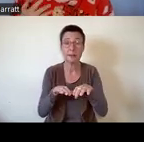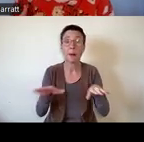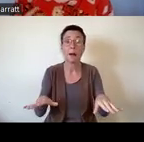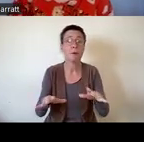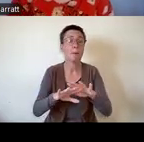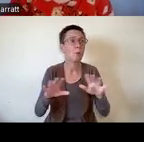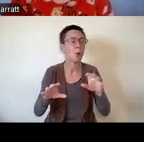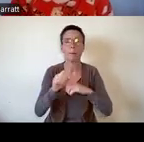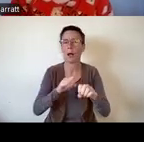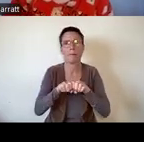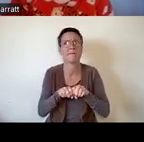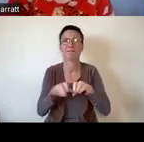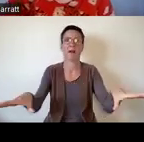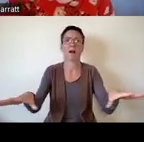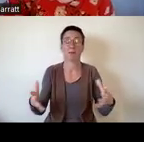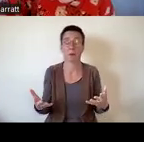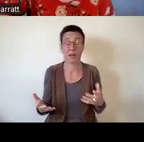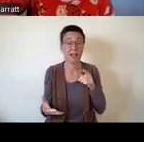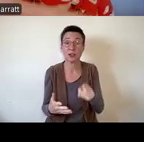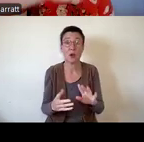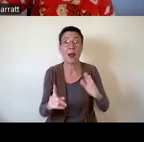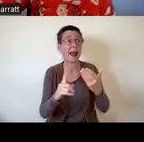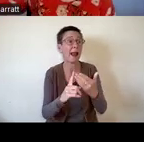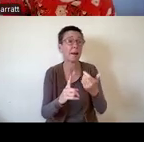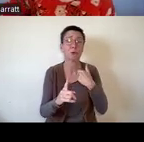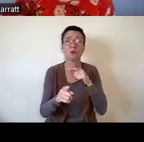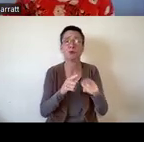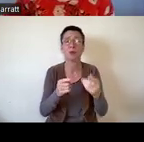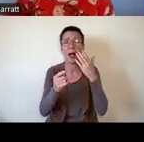It's not designed for you to be seen by as big an audience as possible.